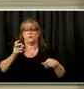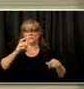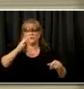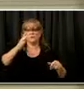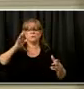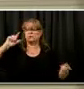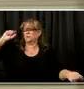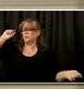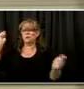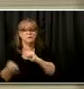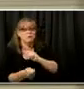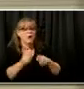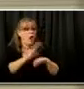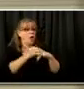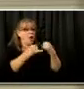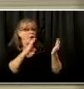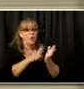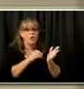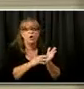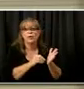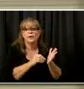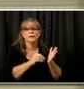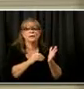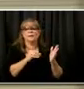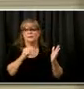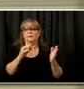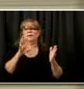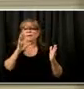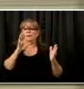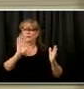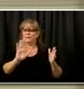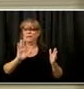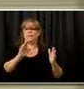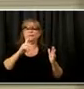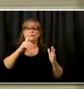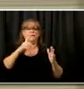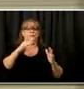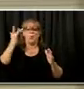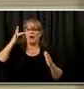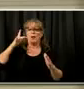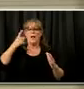pandemic we know the impact of trauma on the developing brain can directly impact focus